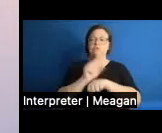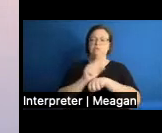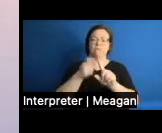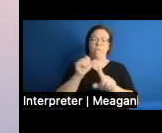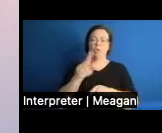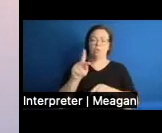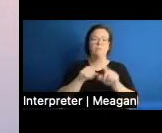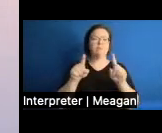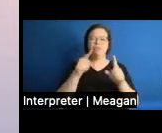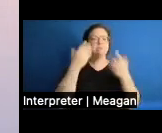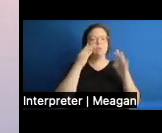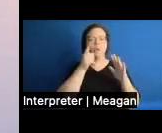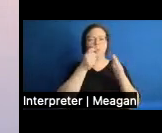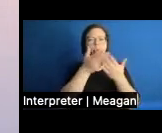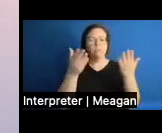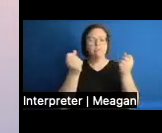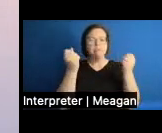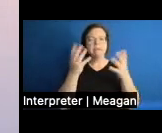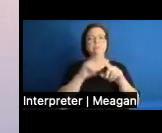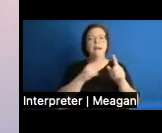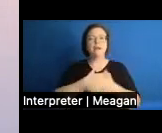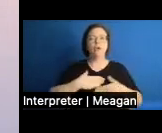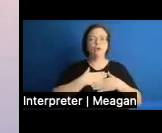well known. So I do encourage you to go and read what you can and find from her.